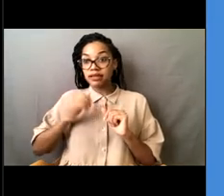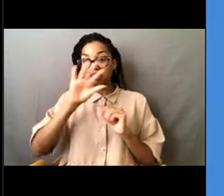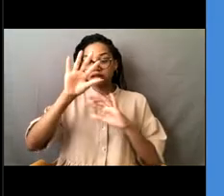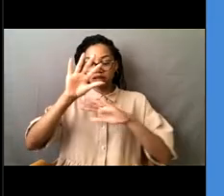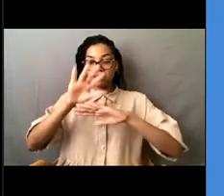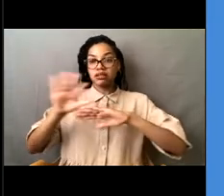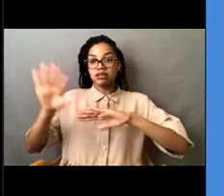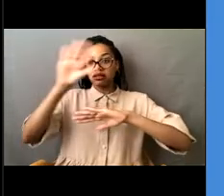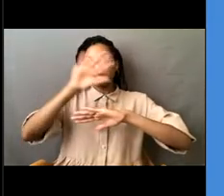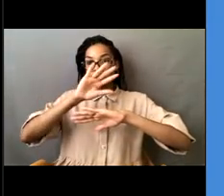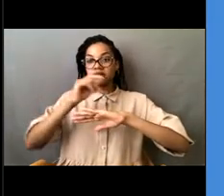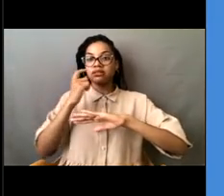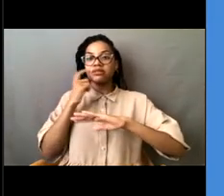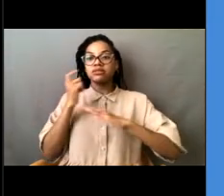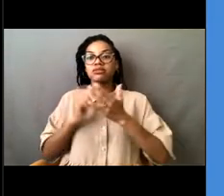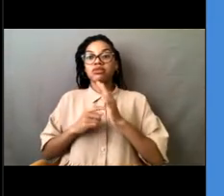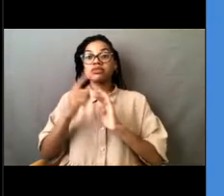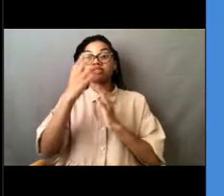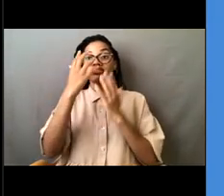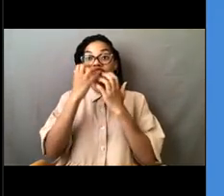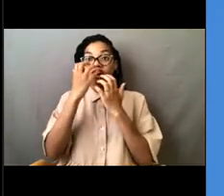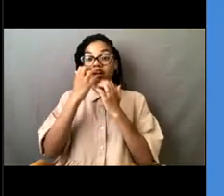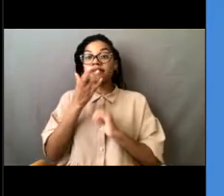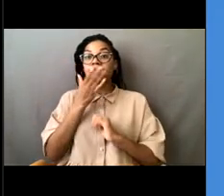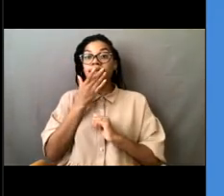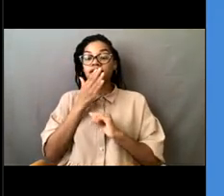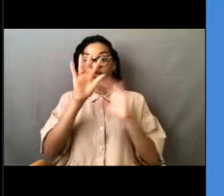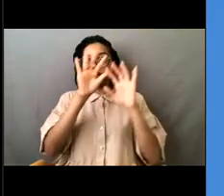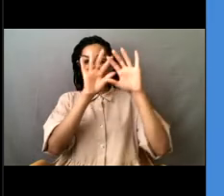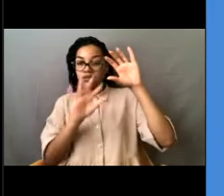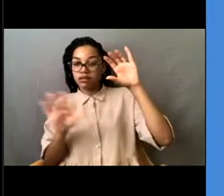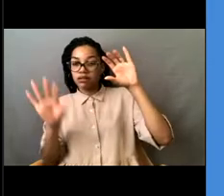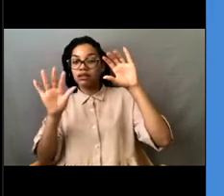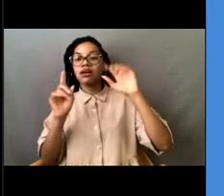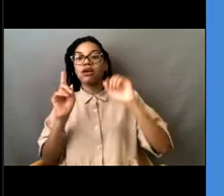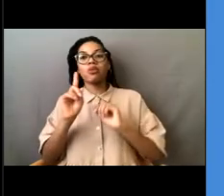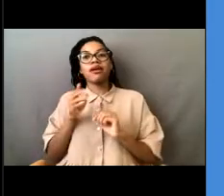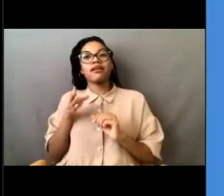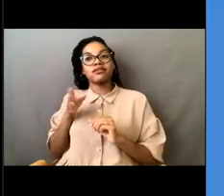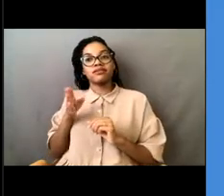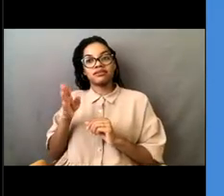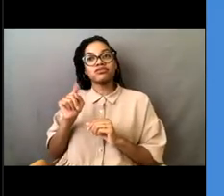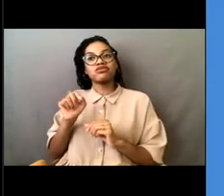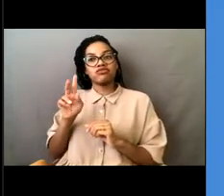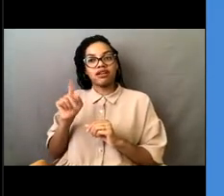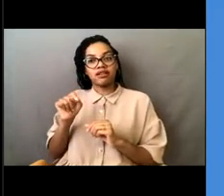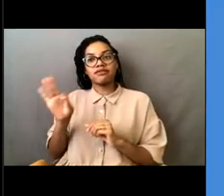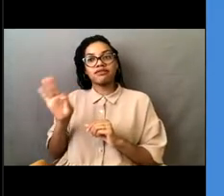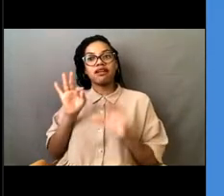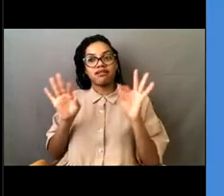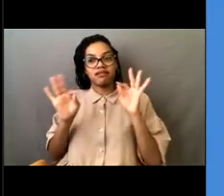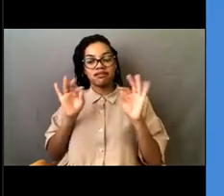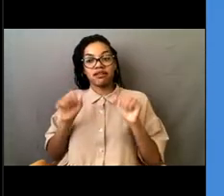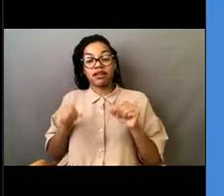are locations in which you can find lake trout. So again, Lake Champlain is over here in this area,